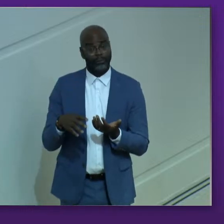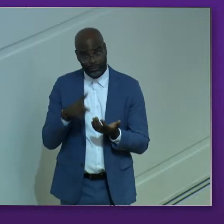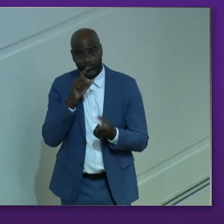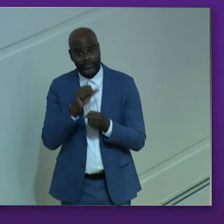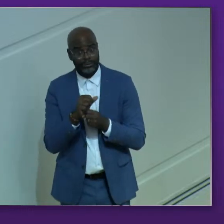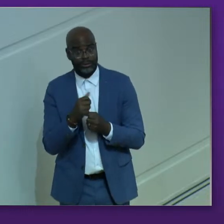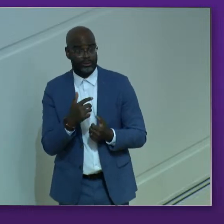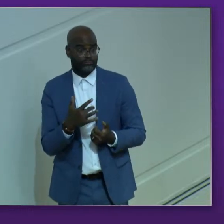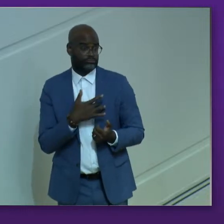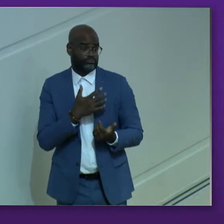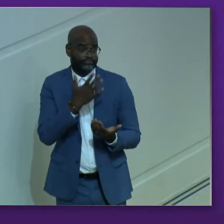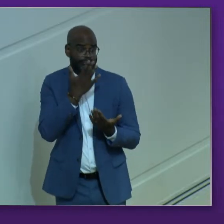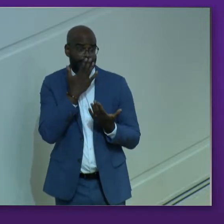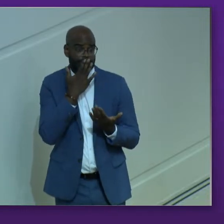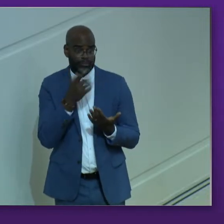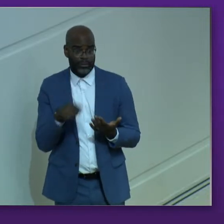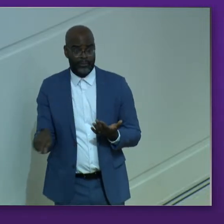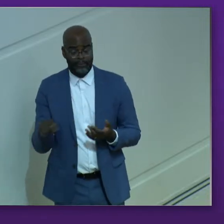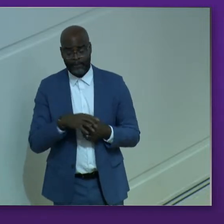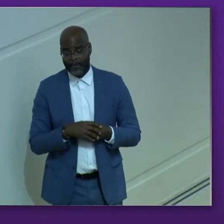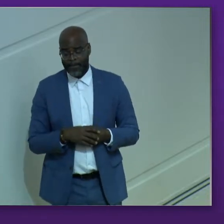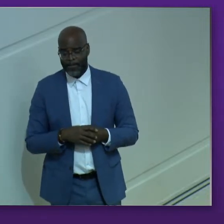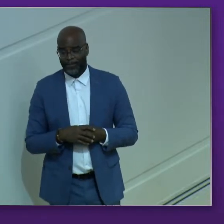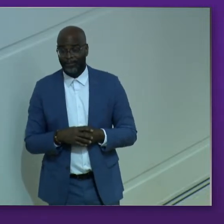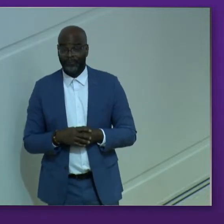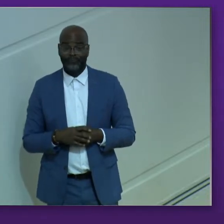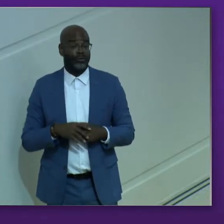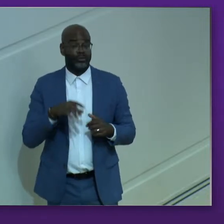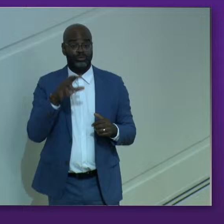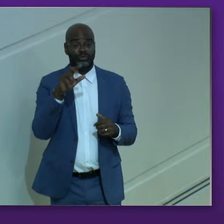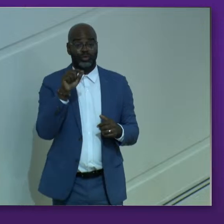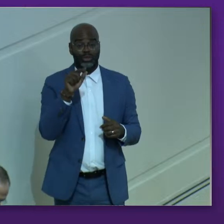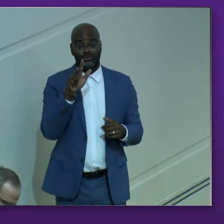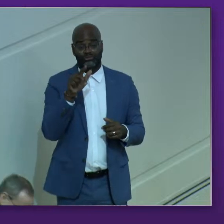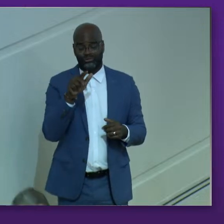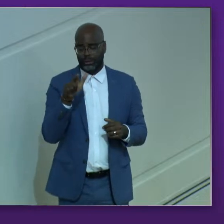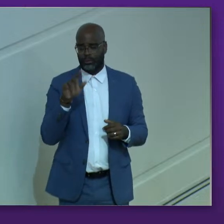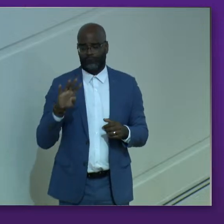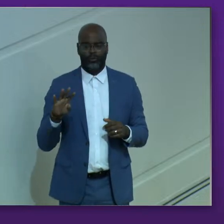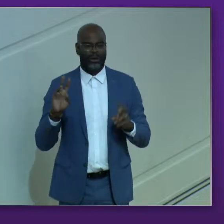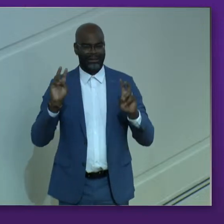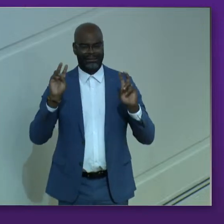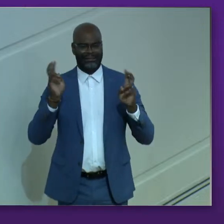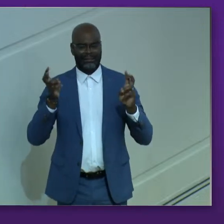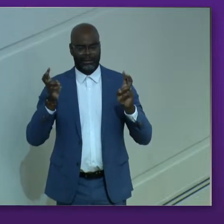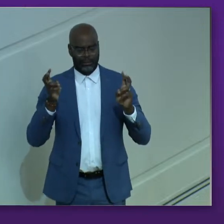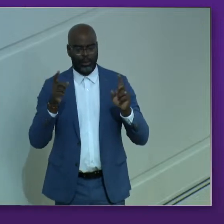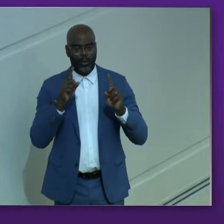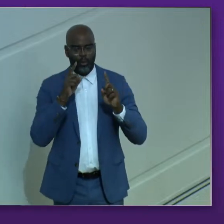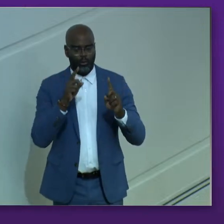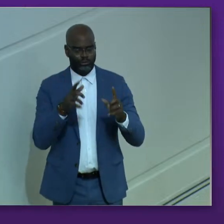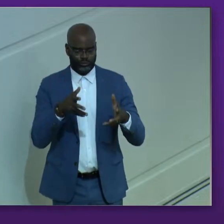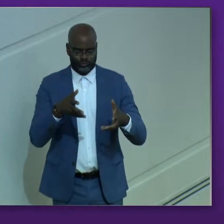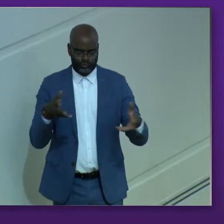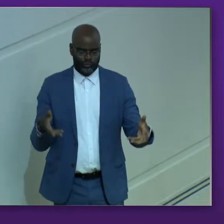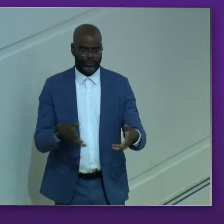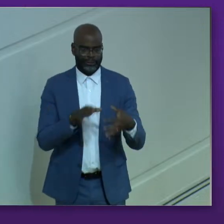TIMES OUR FACILITIES AND GROUND CREWS SOMETIMES SEEM INVISIBLE. SOME OF THE THINGS THEY OFTEN